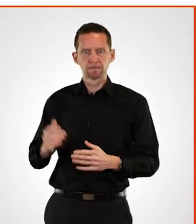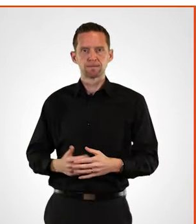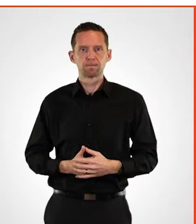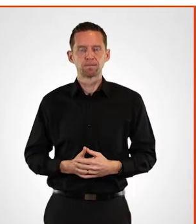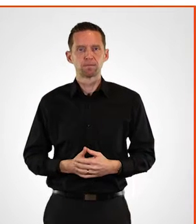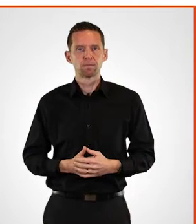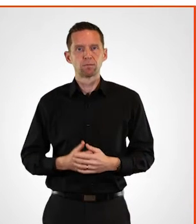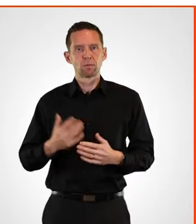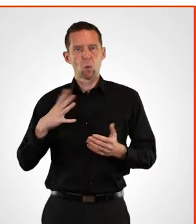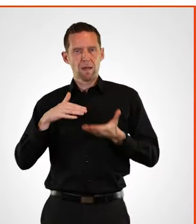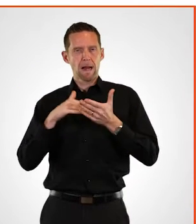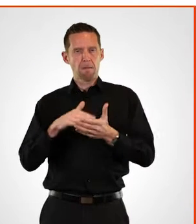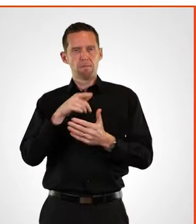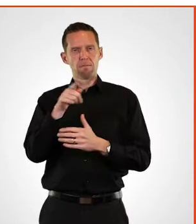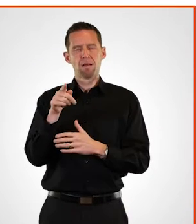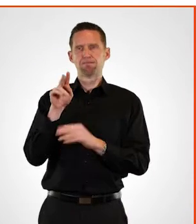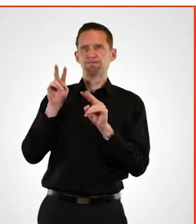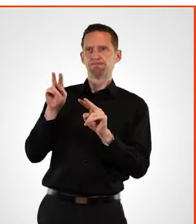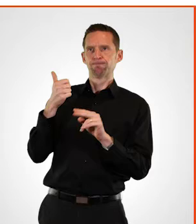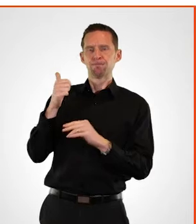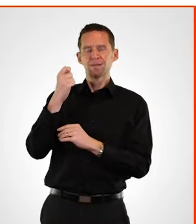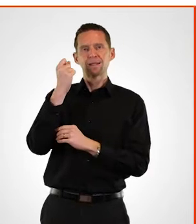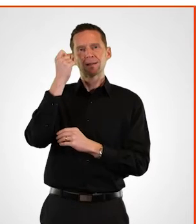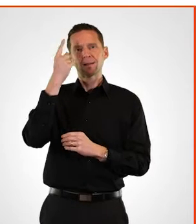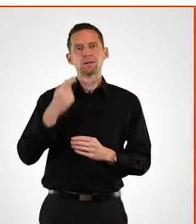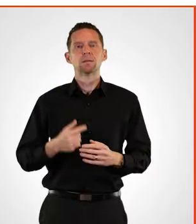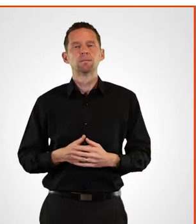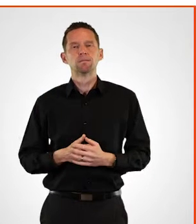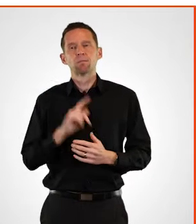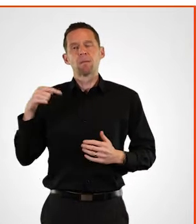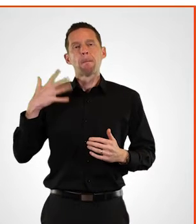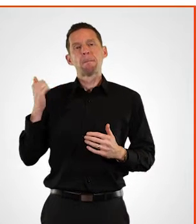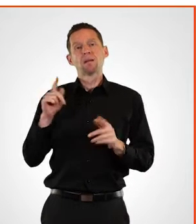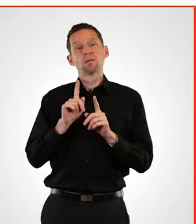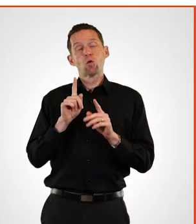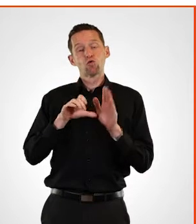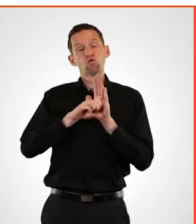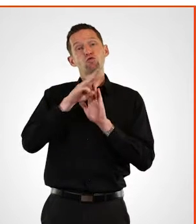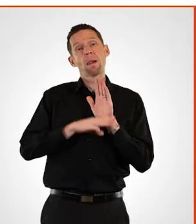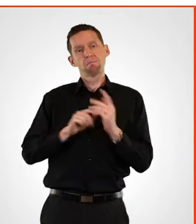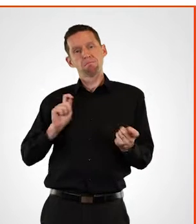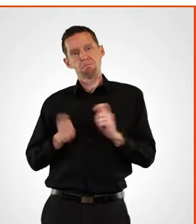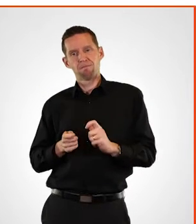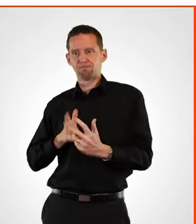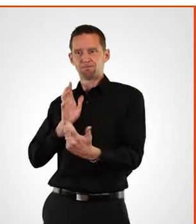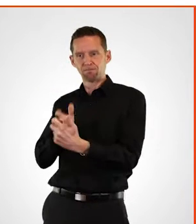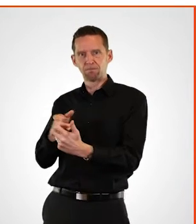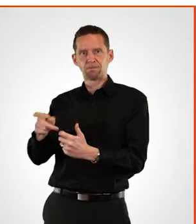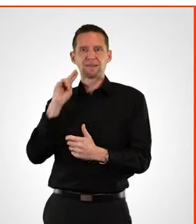are that I want to help you understand that we have to adjust the curriculum